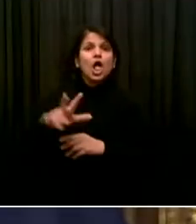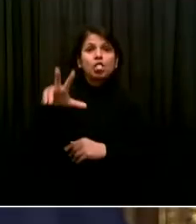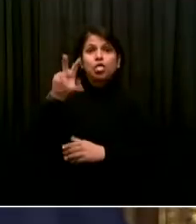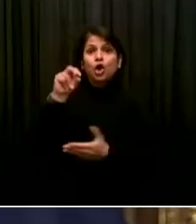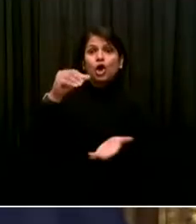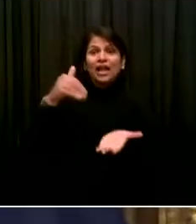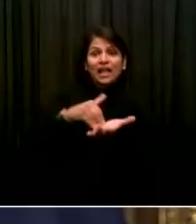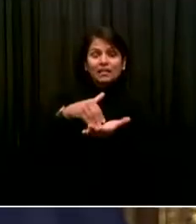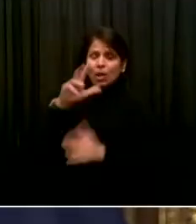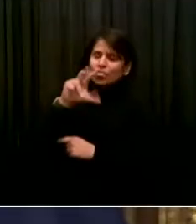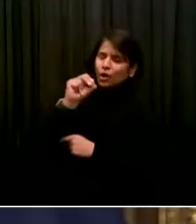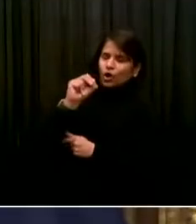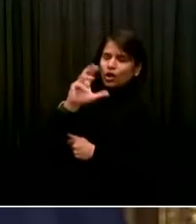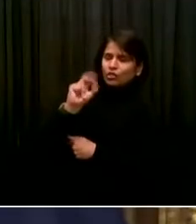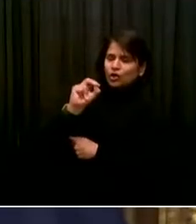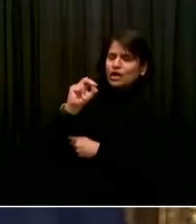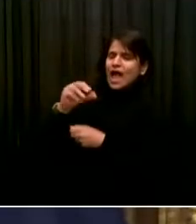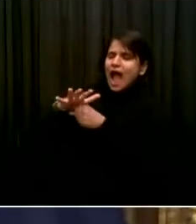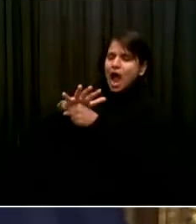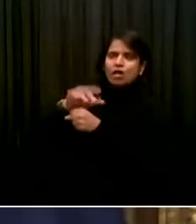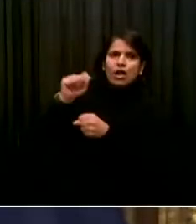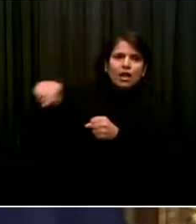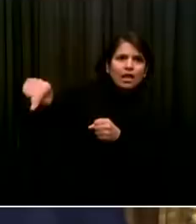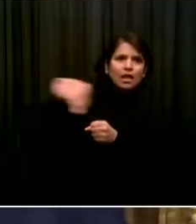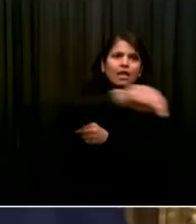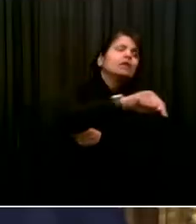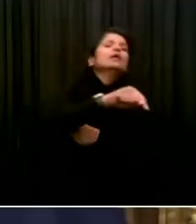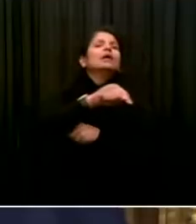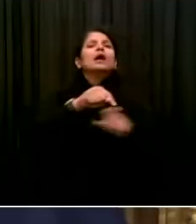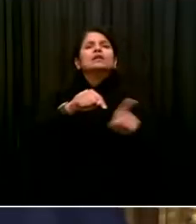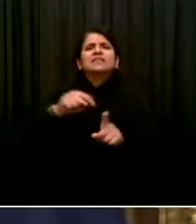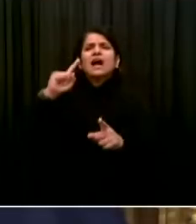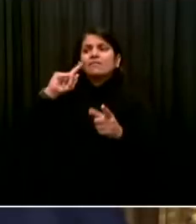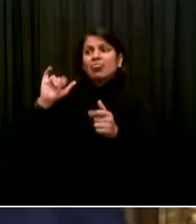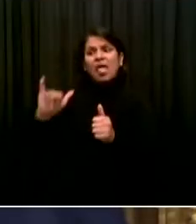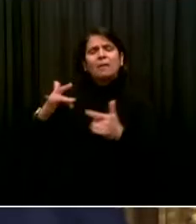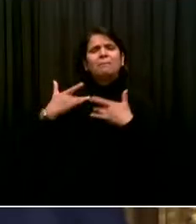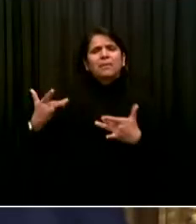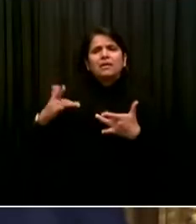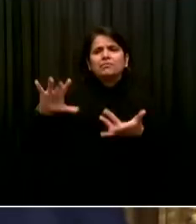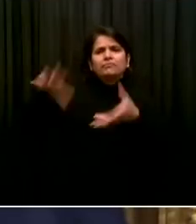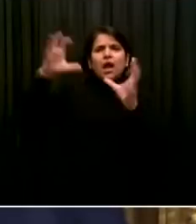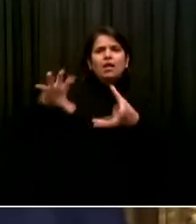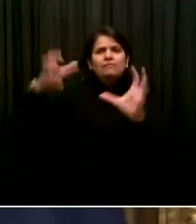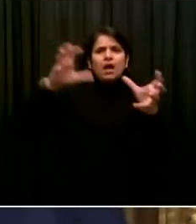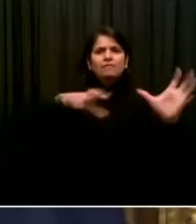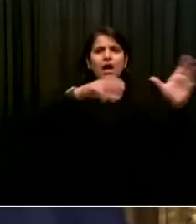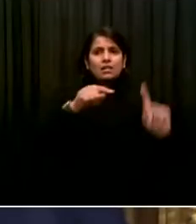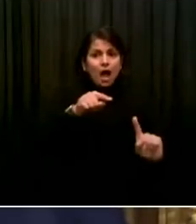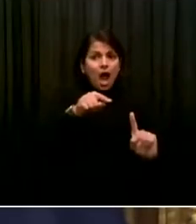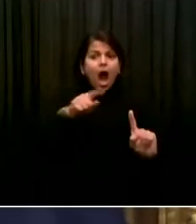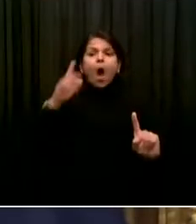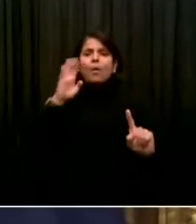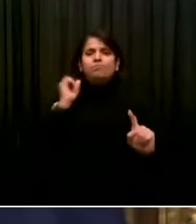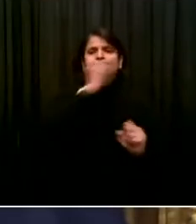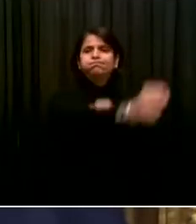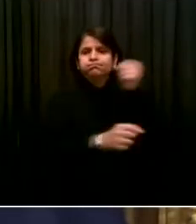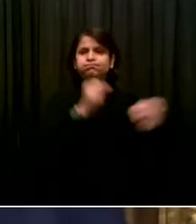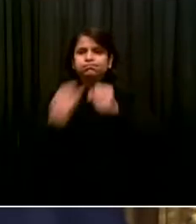PRECINCTS WHERE 80% OF VIOLENCE OCCURS. EVEN AS THE PUBLIC SAFETY NIUTSON CTINUE THEIR LIFE